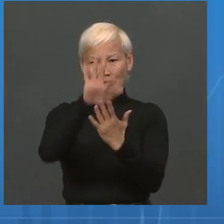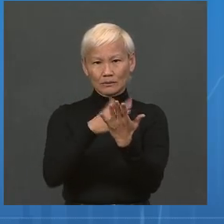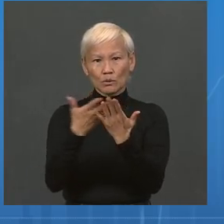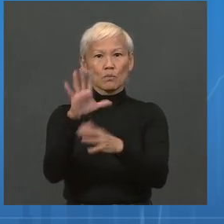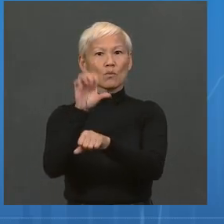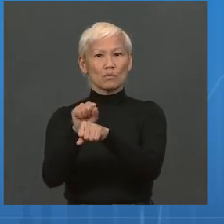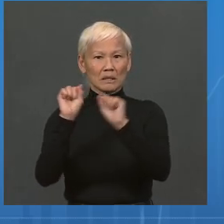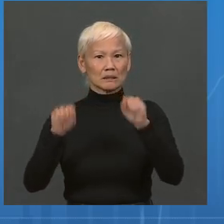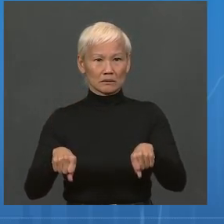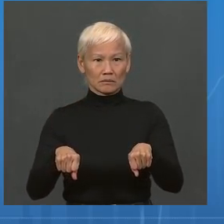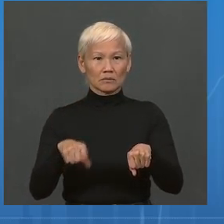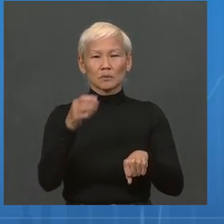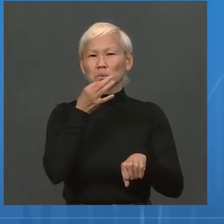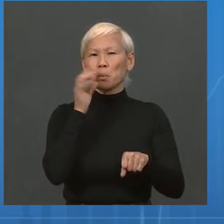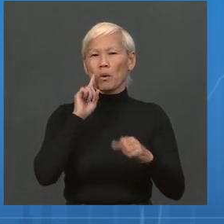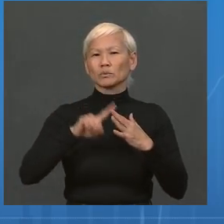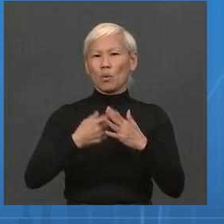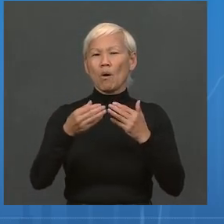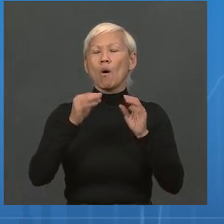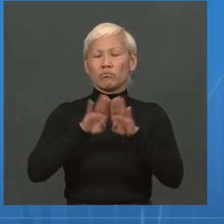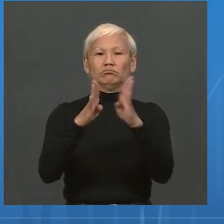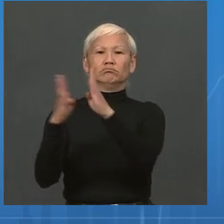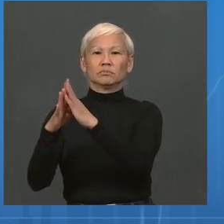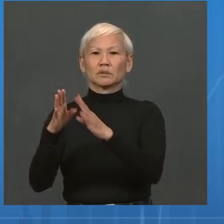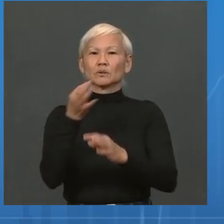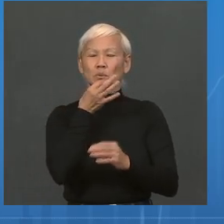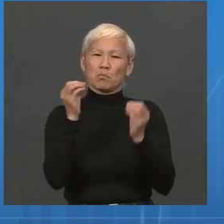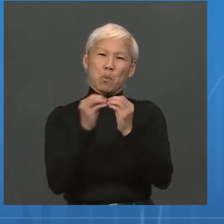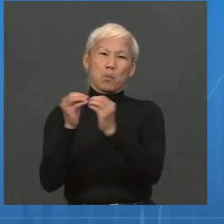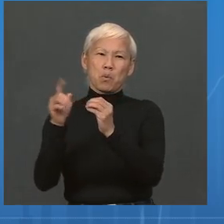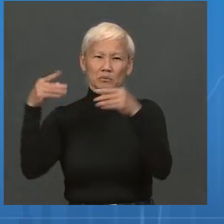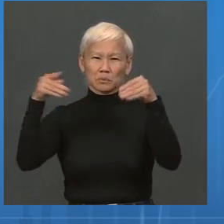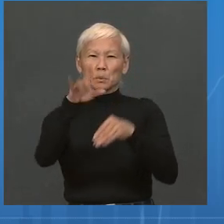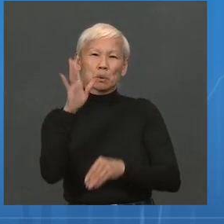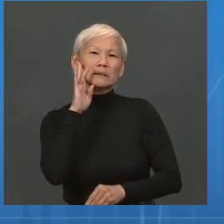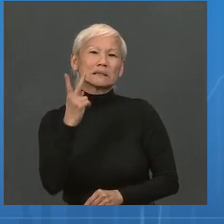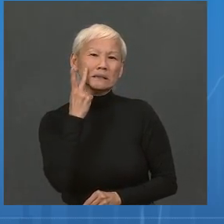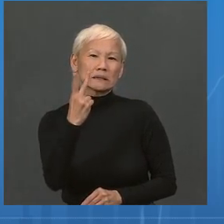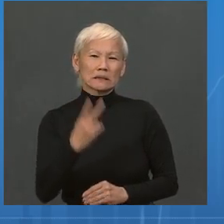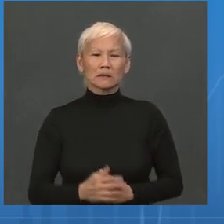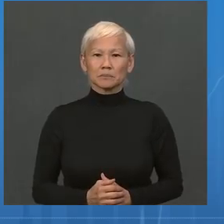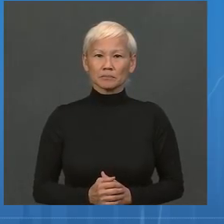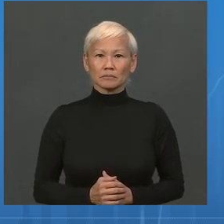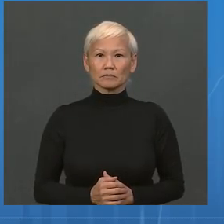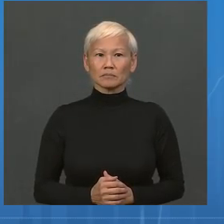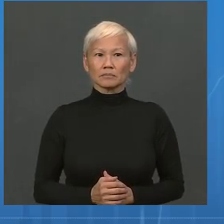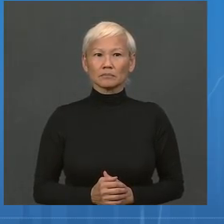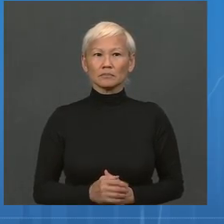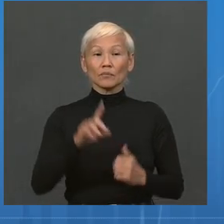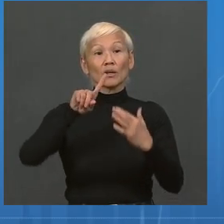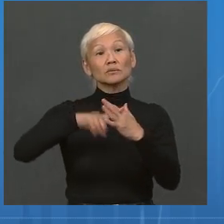so parents can schedule appointments for their kids over the coming weeks and days. And starting the week of November 8th,